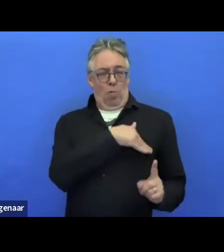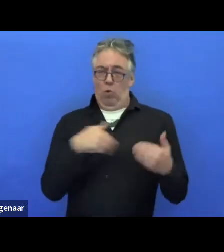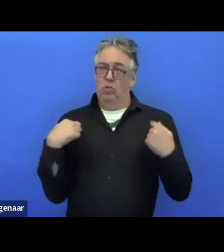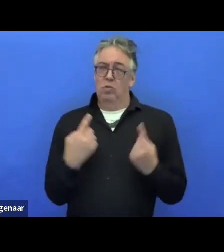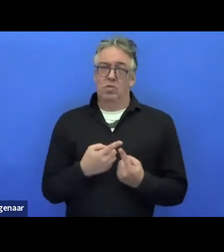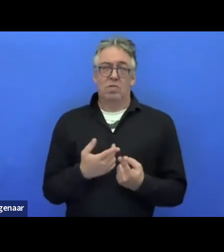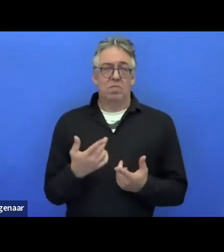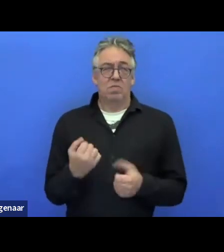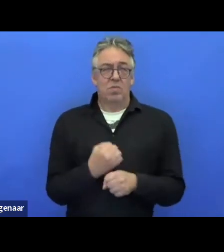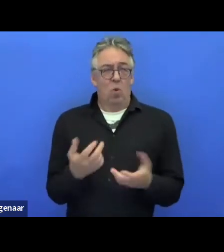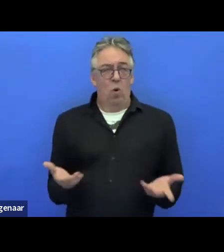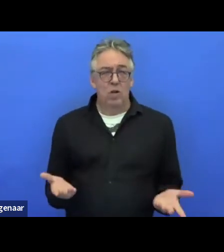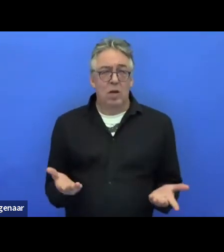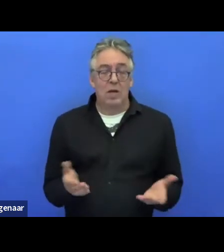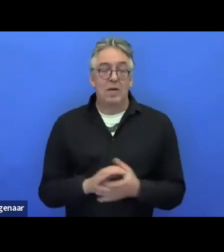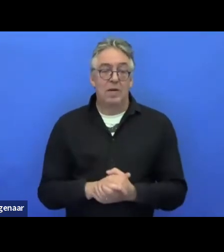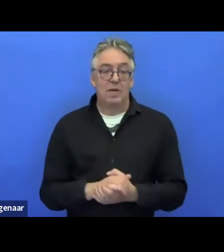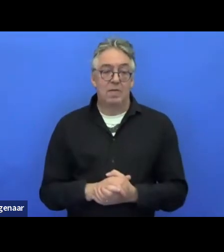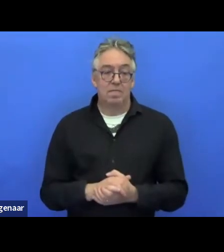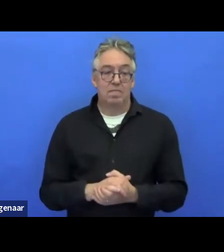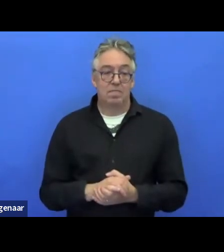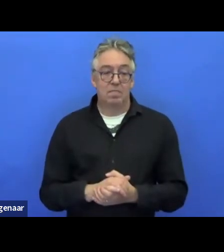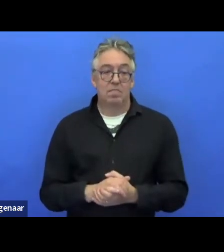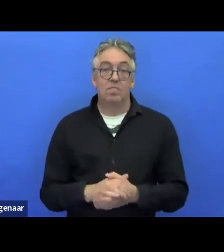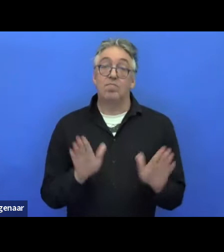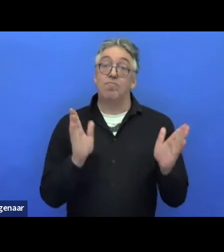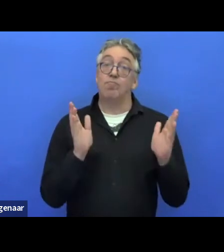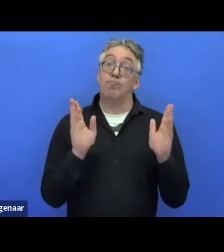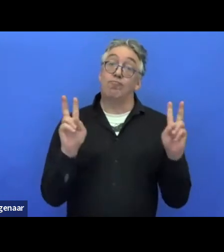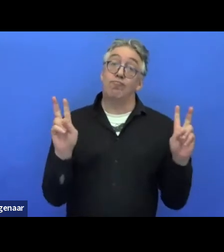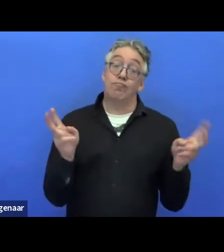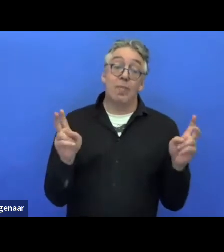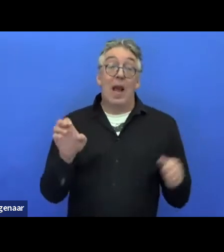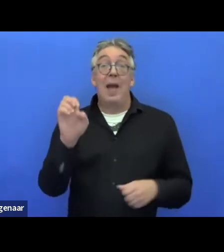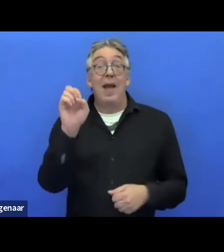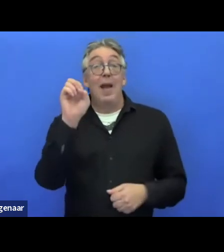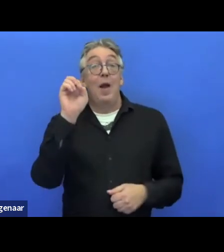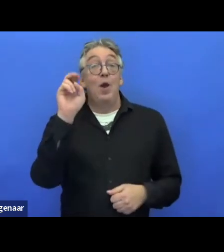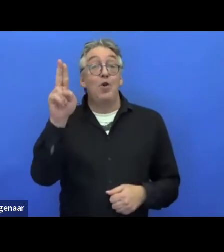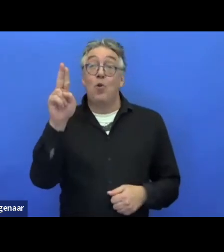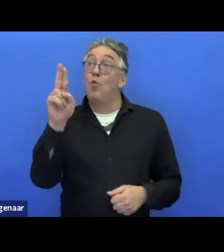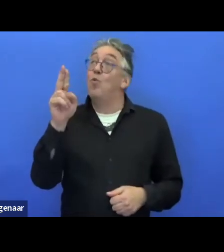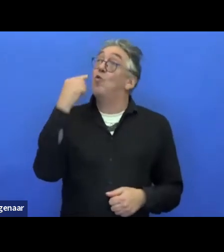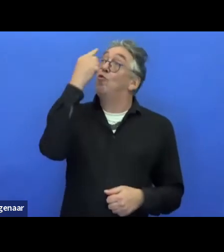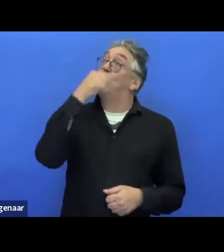that the European Ombudsman is the human face of the European Union you cannot separate the office from the person